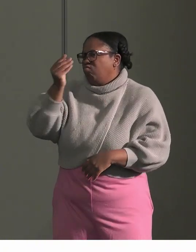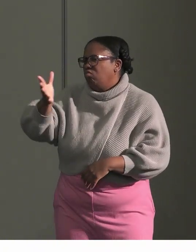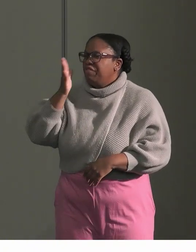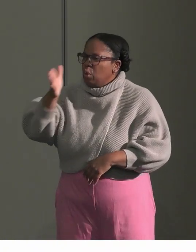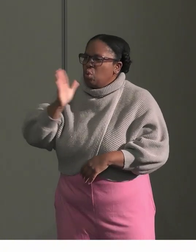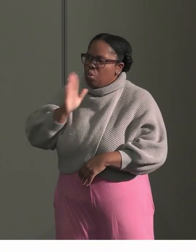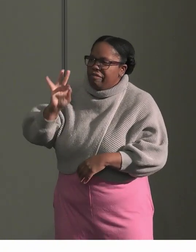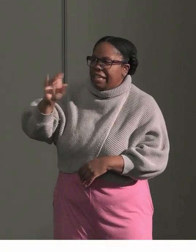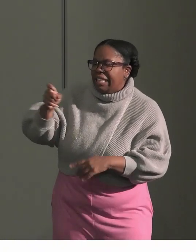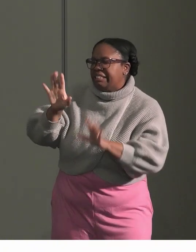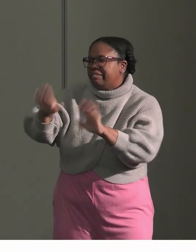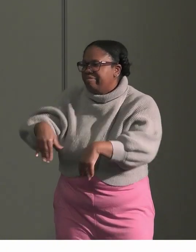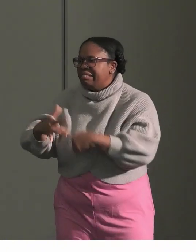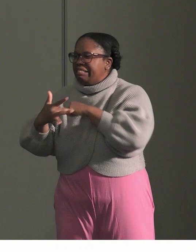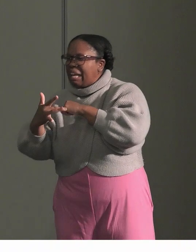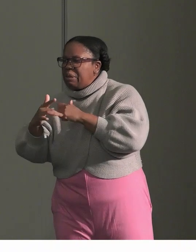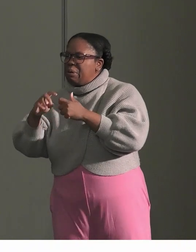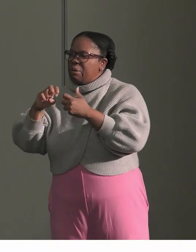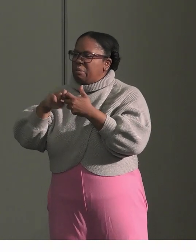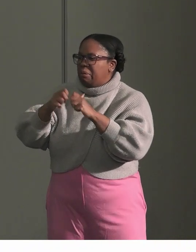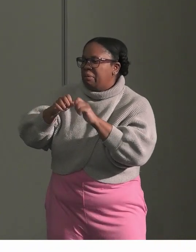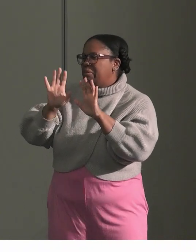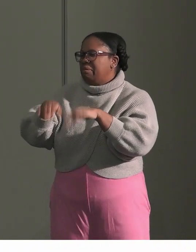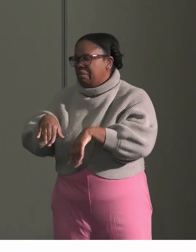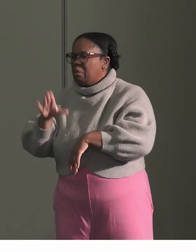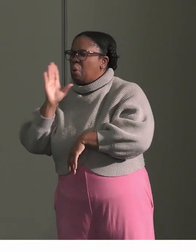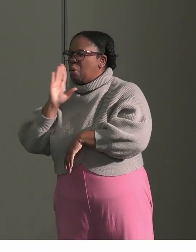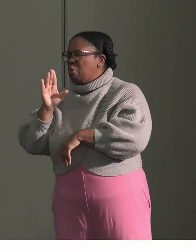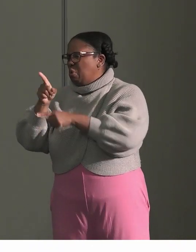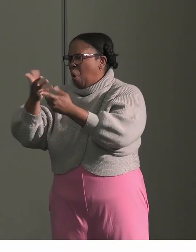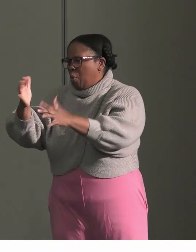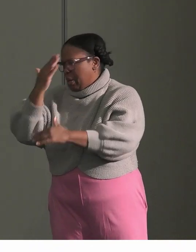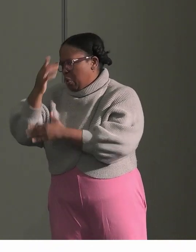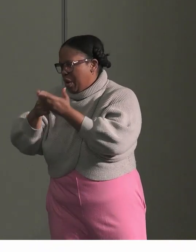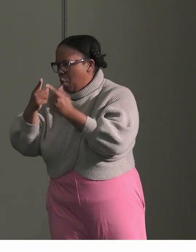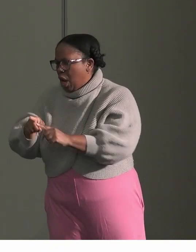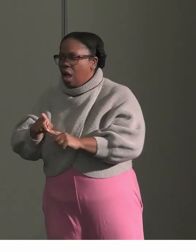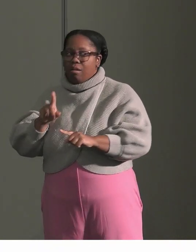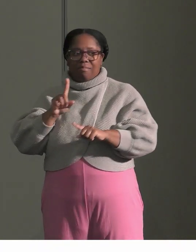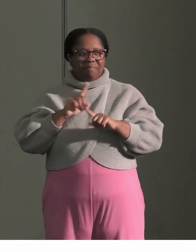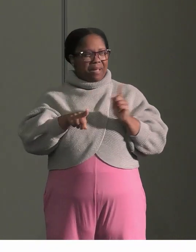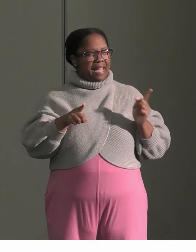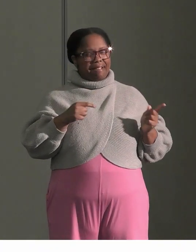because it's a technical accessibility item we know what is going on. I had a good relationship